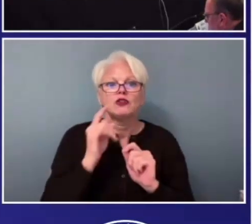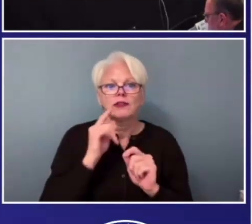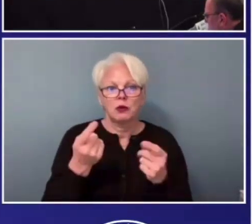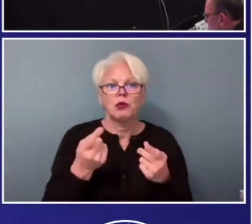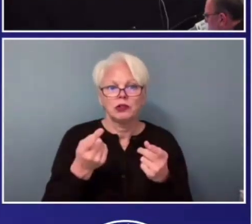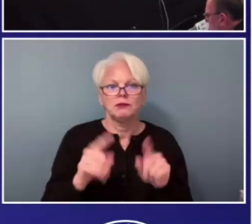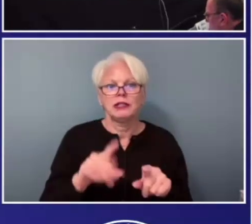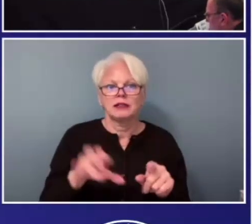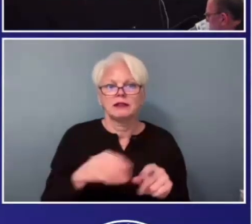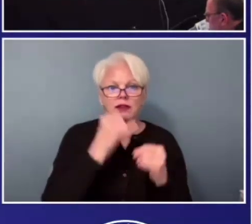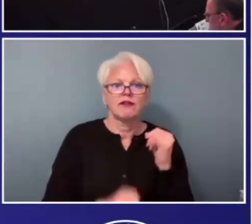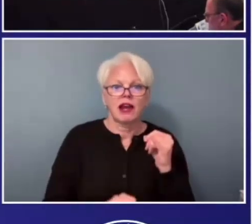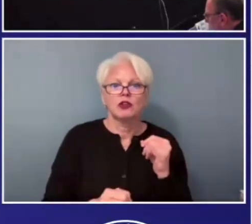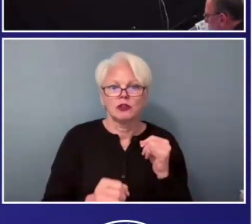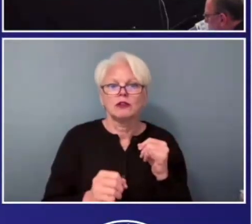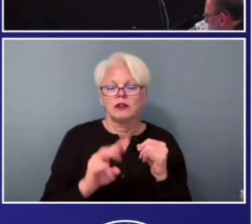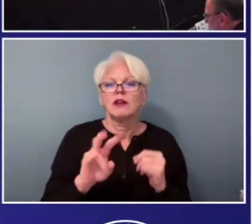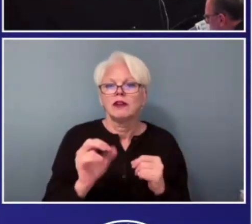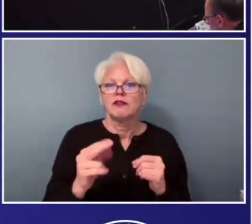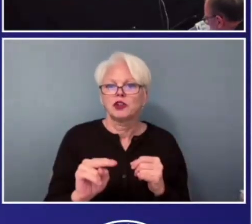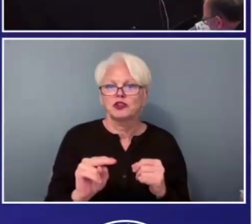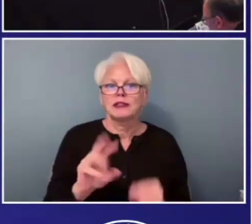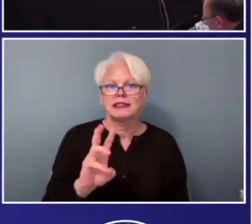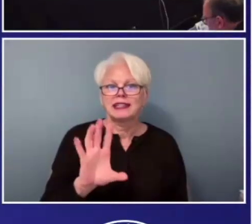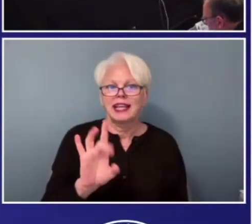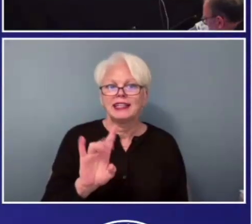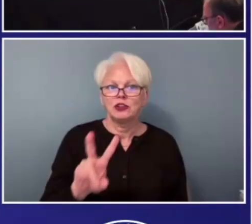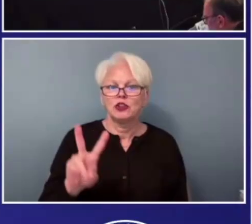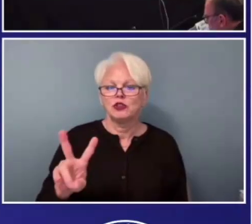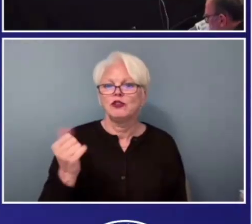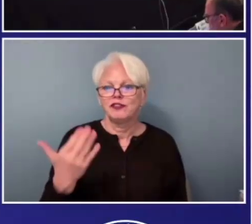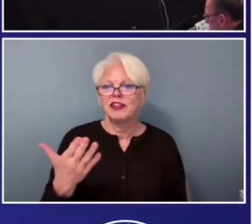final version of 682.215(b)(1).